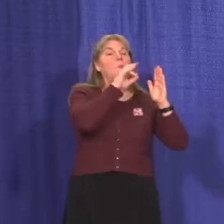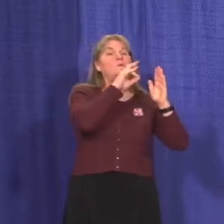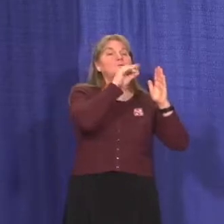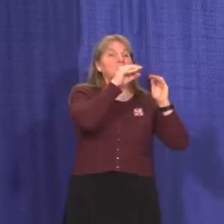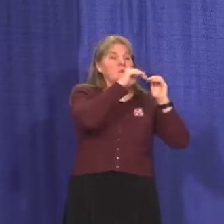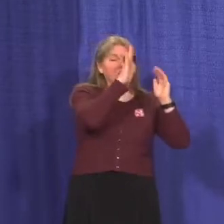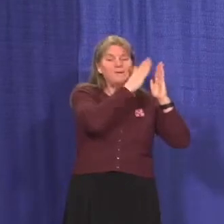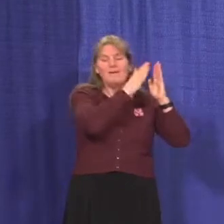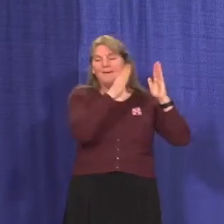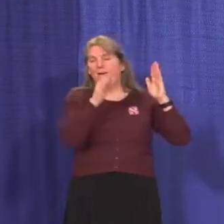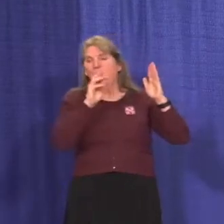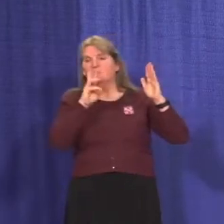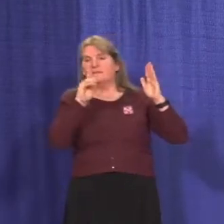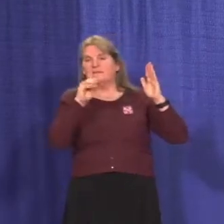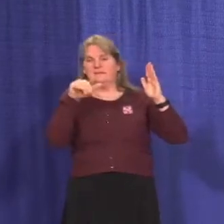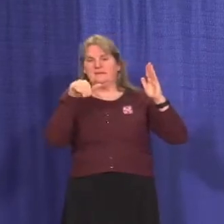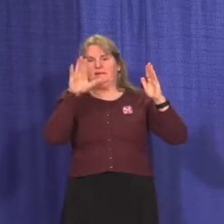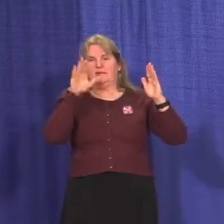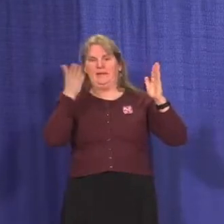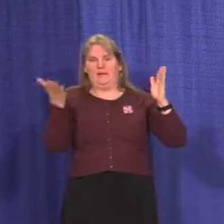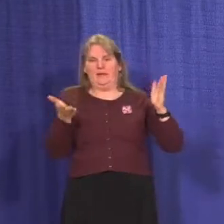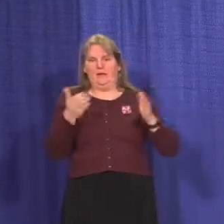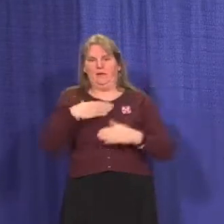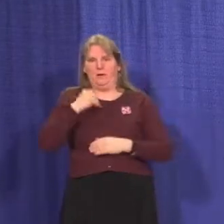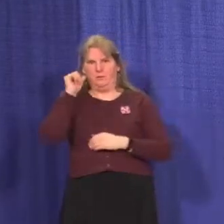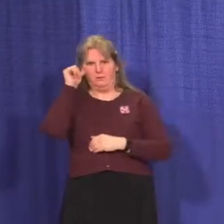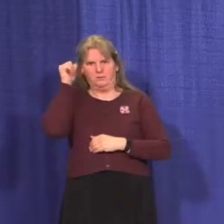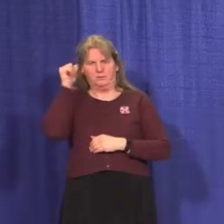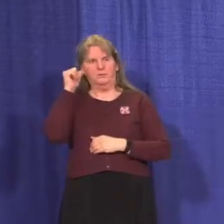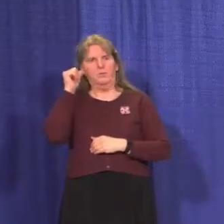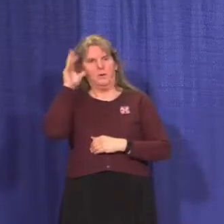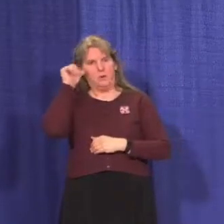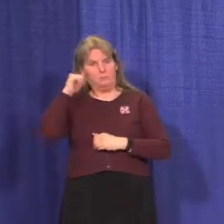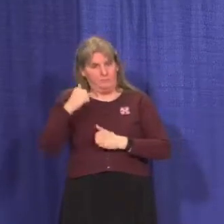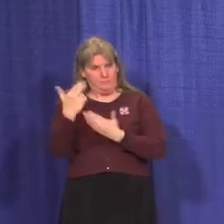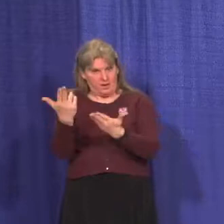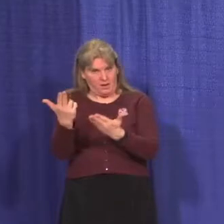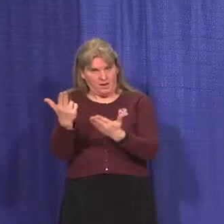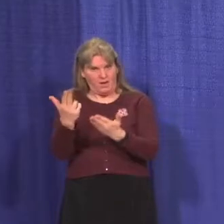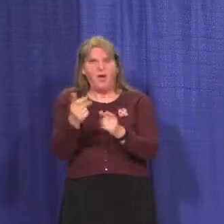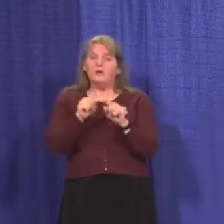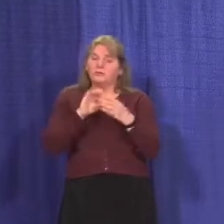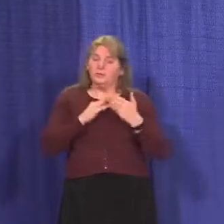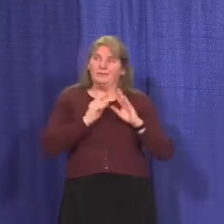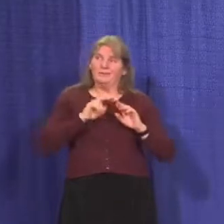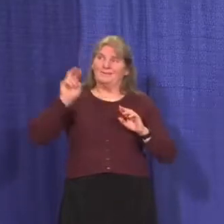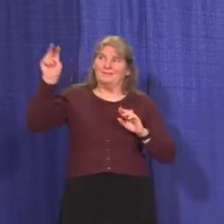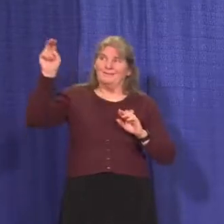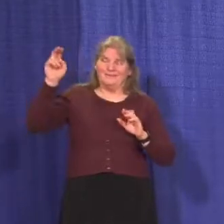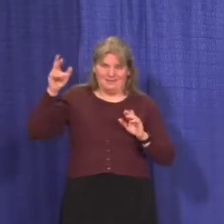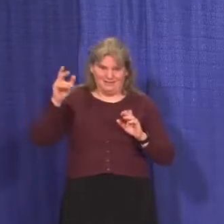we've widely covered community populations so we are covering a